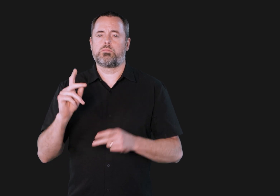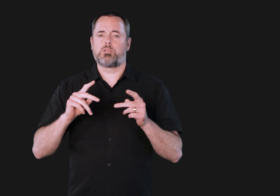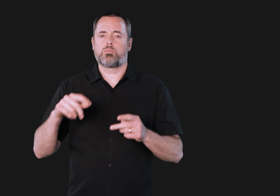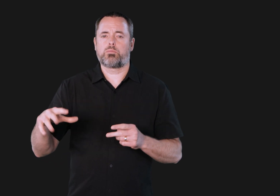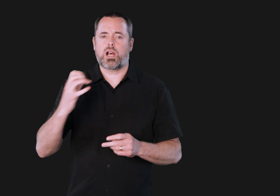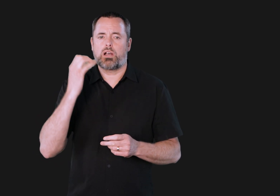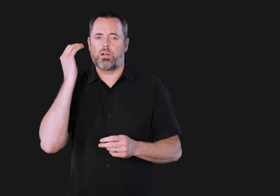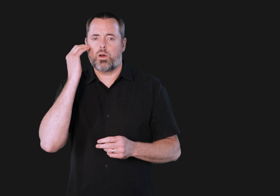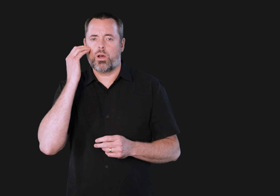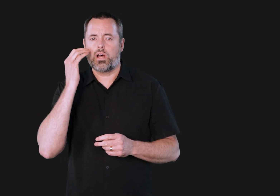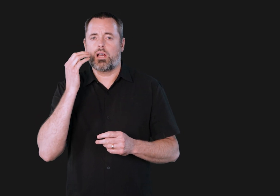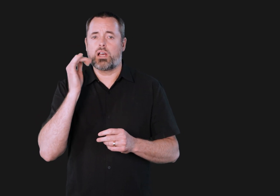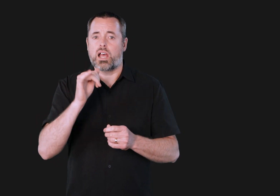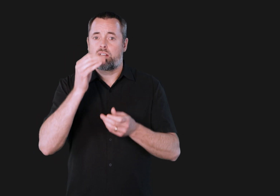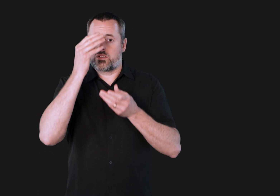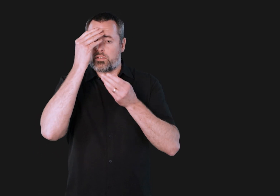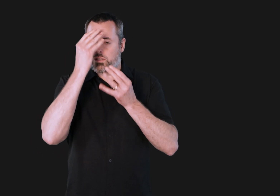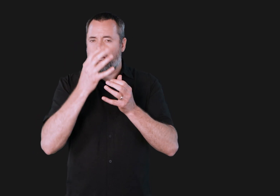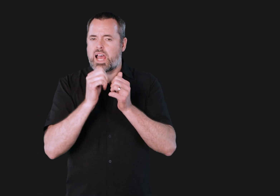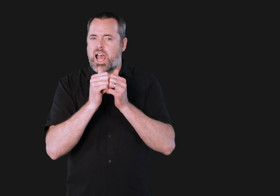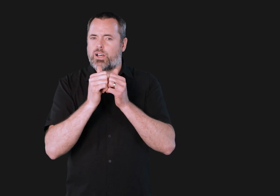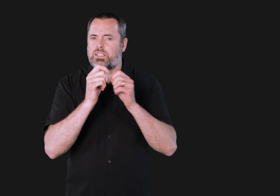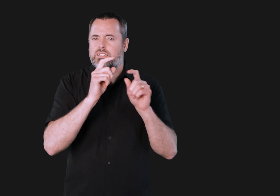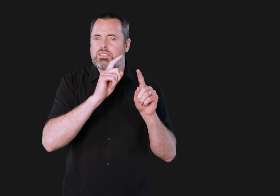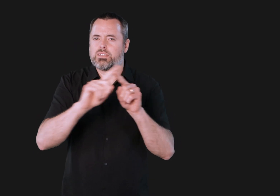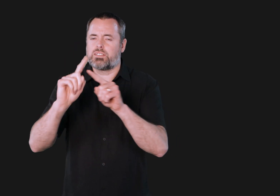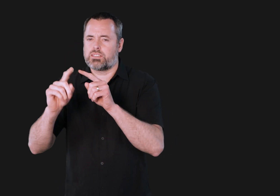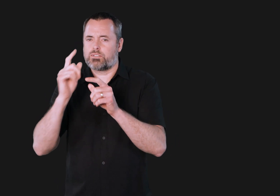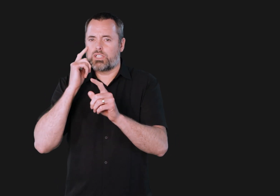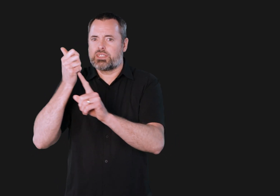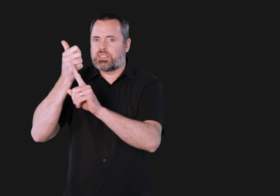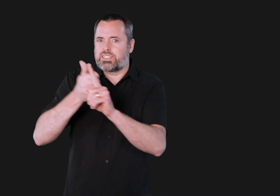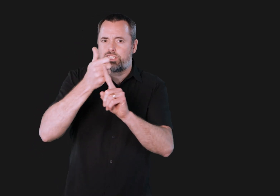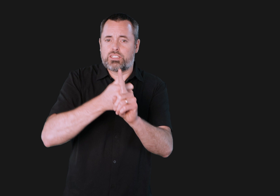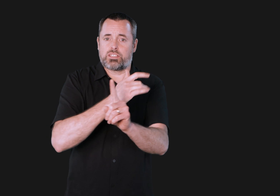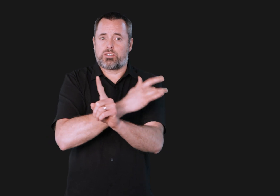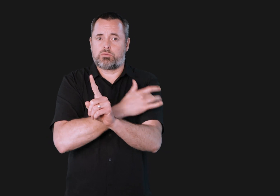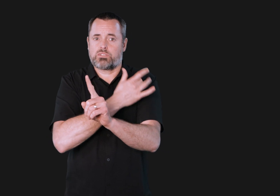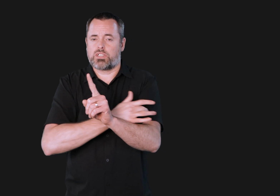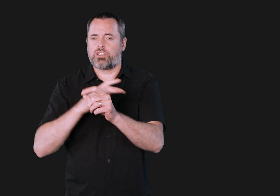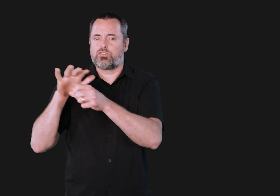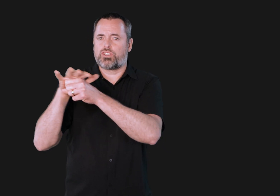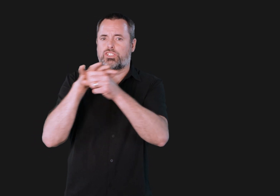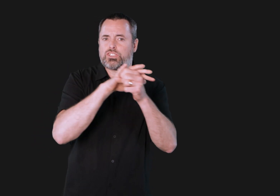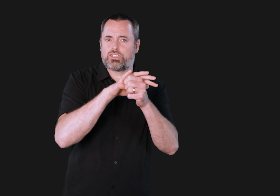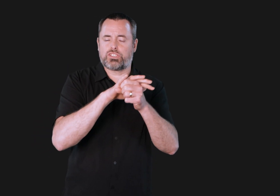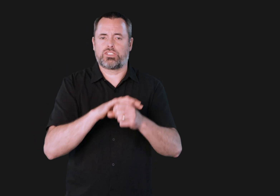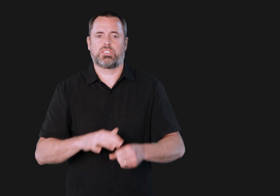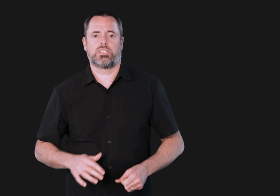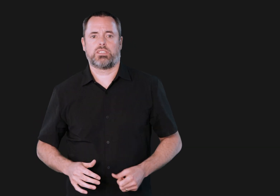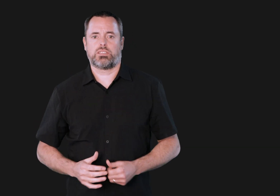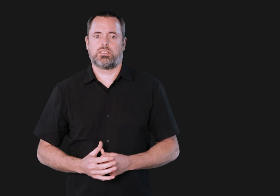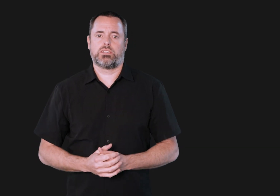People want to know how this information differs in each province or region.